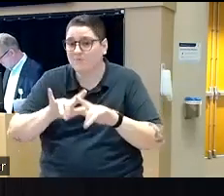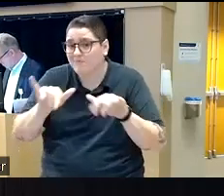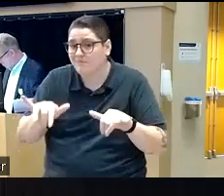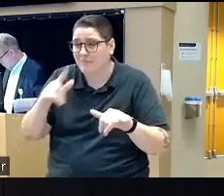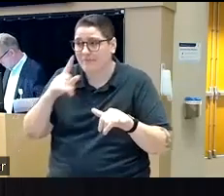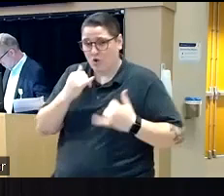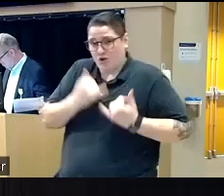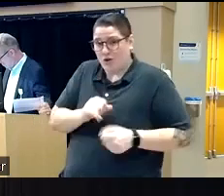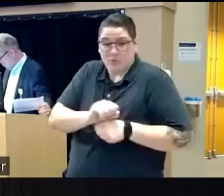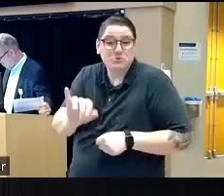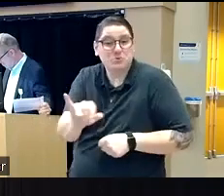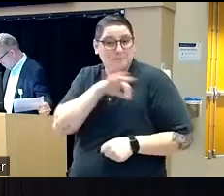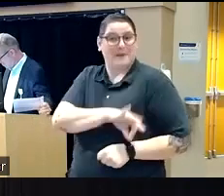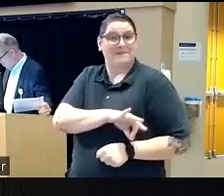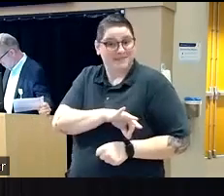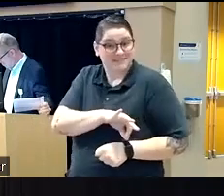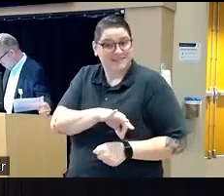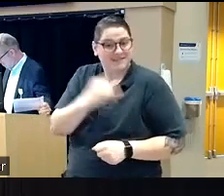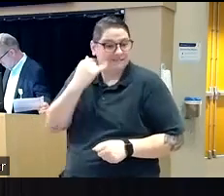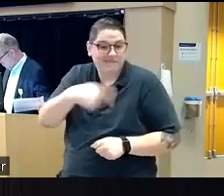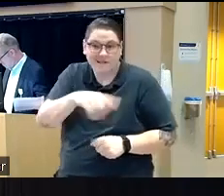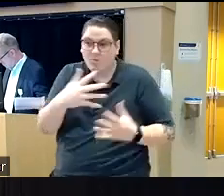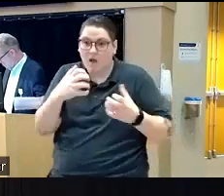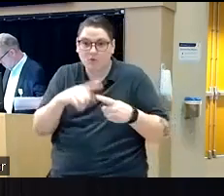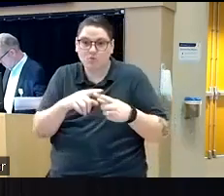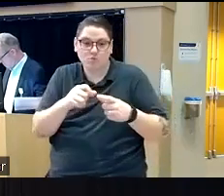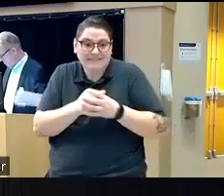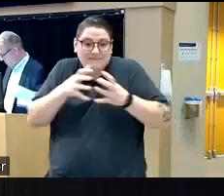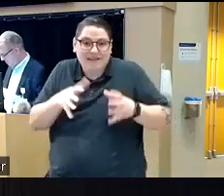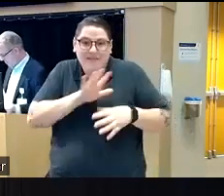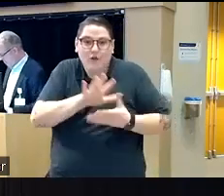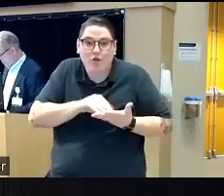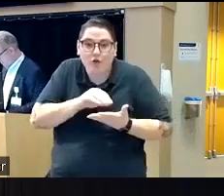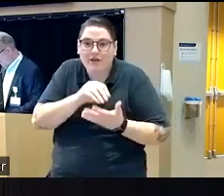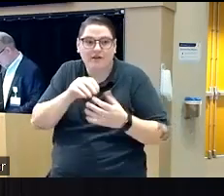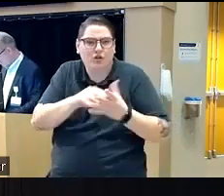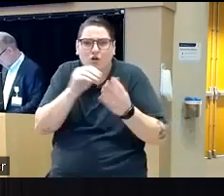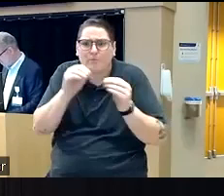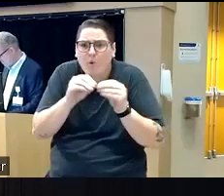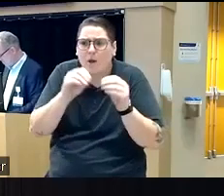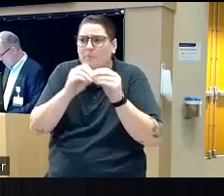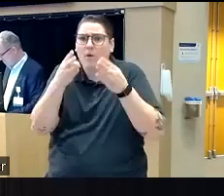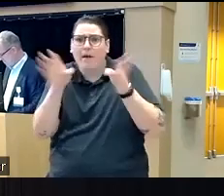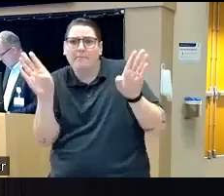current employees if they want to expand their their learning what we also find is that people